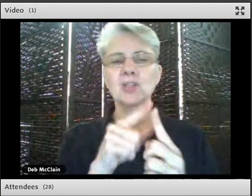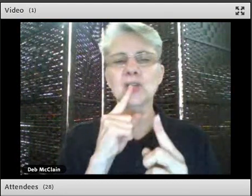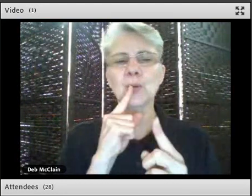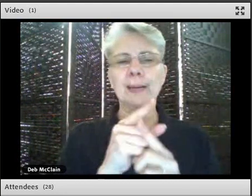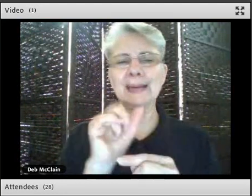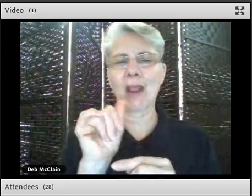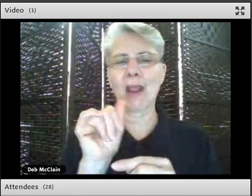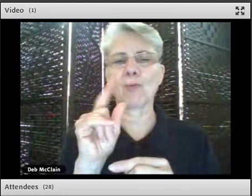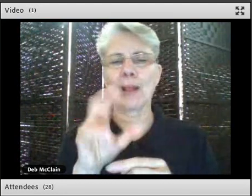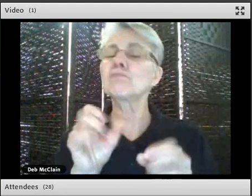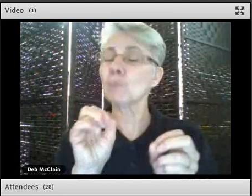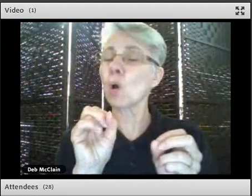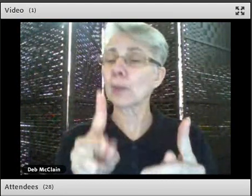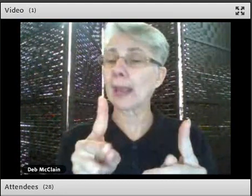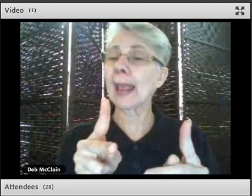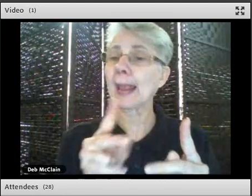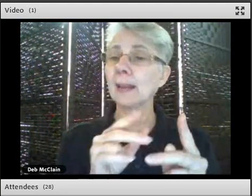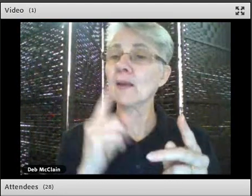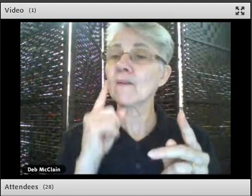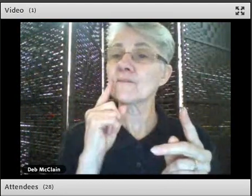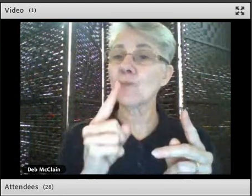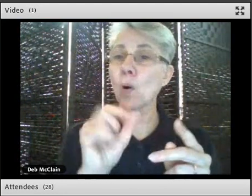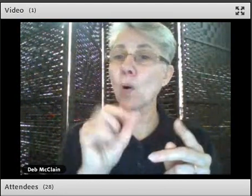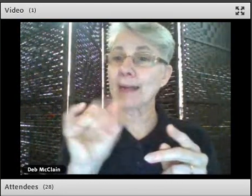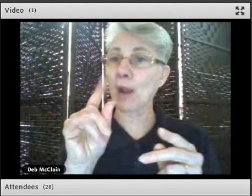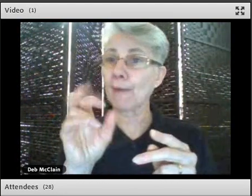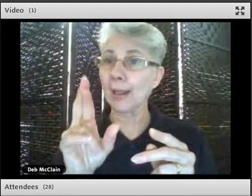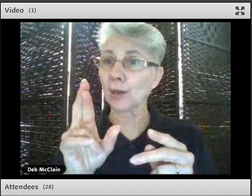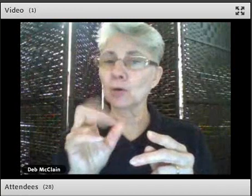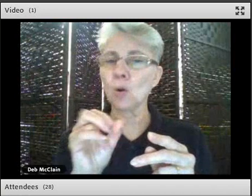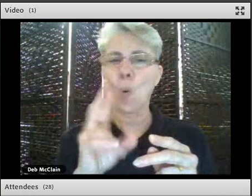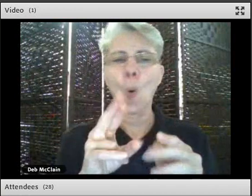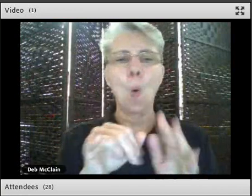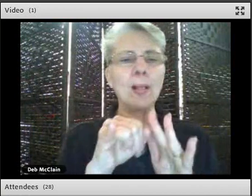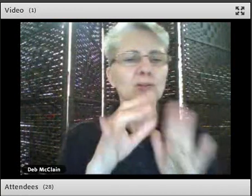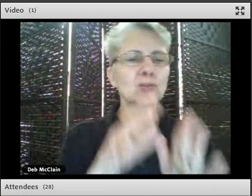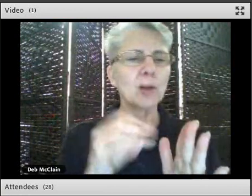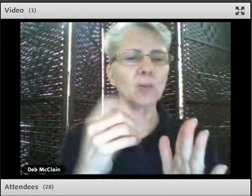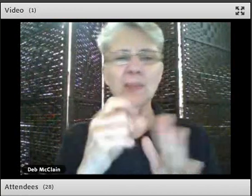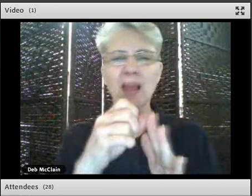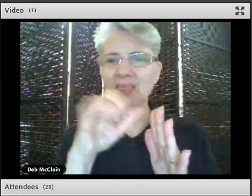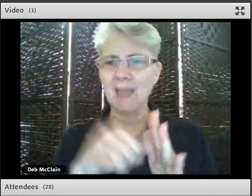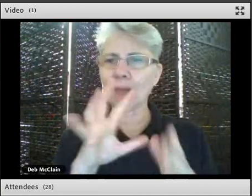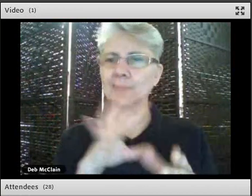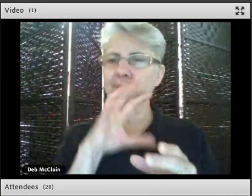to go on an access point that is a 100 field. That's perfectly okay.